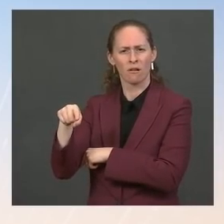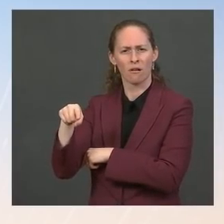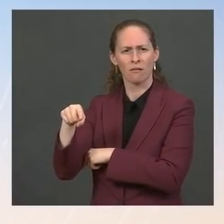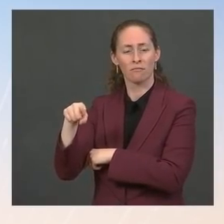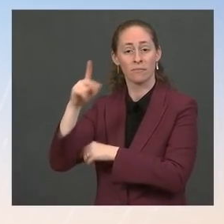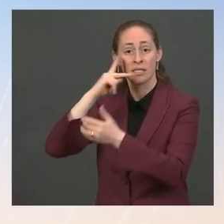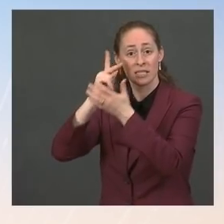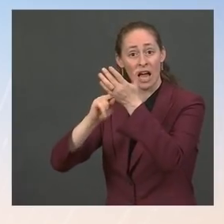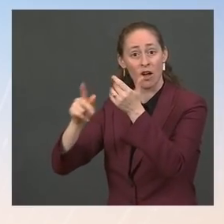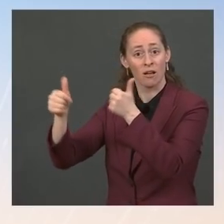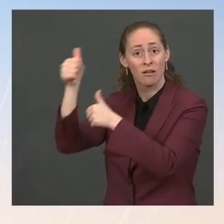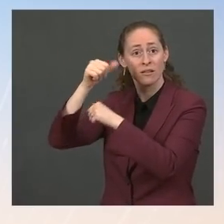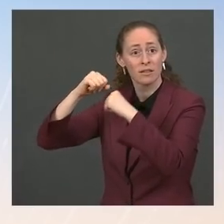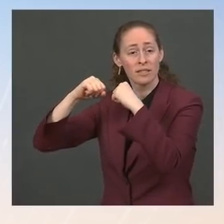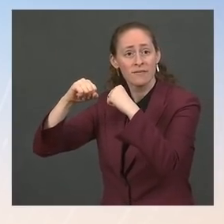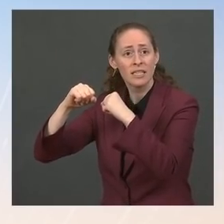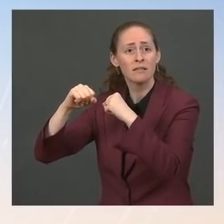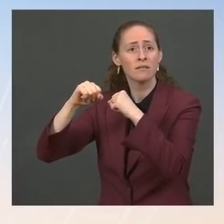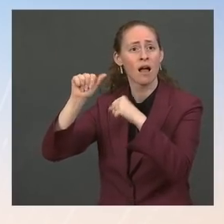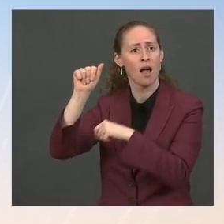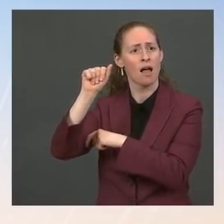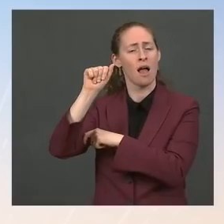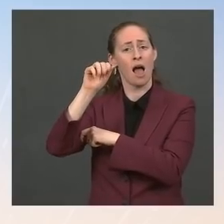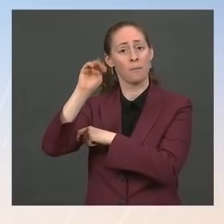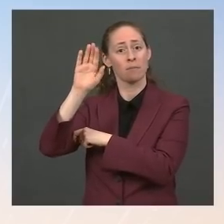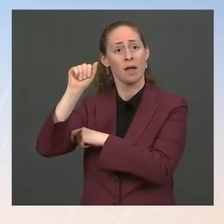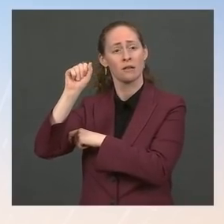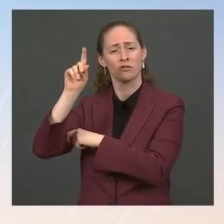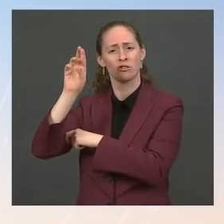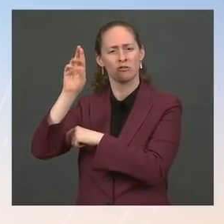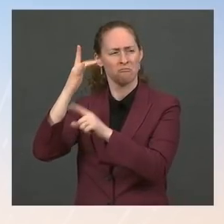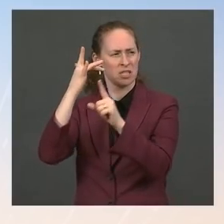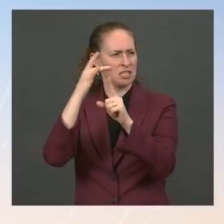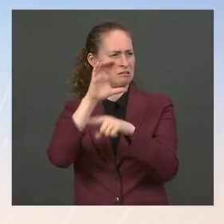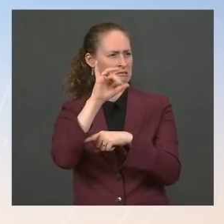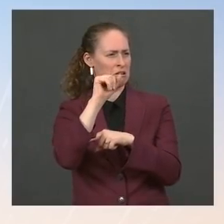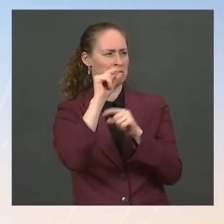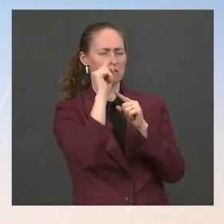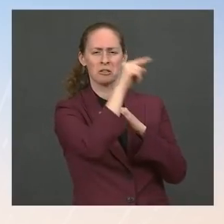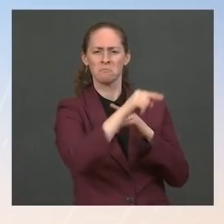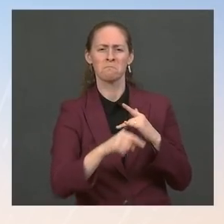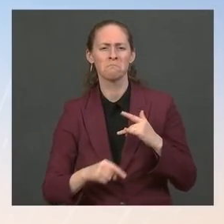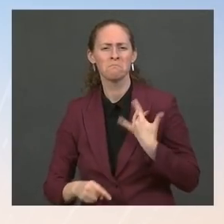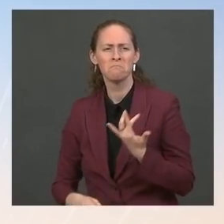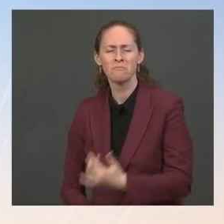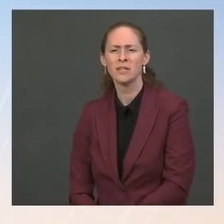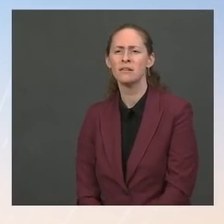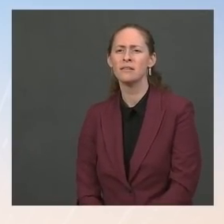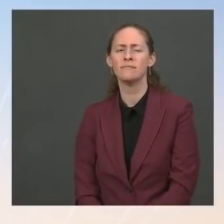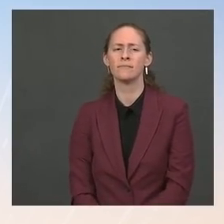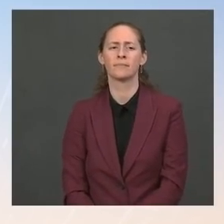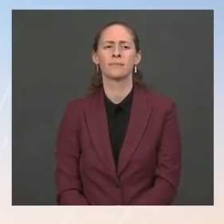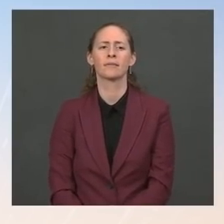Like, who is he speaking for in that trip? Ms. Psaki: He's speaking for the U.S. government. I'd also note that the CIA Director is also the former ambassador to Russia